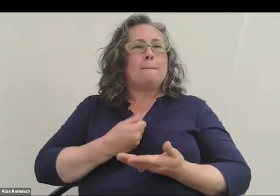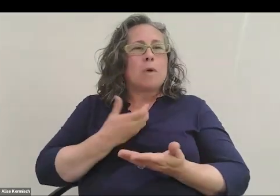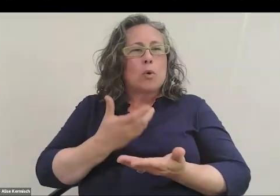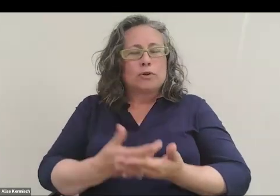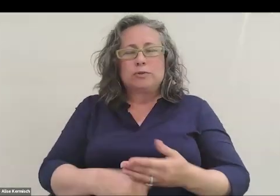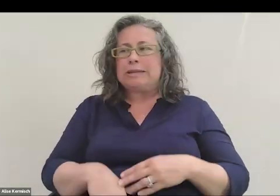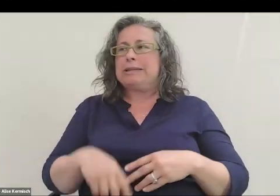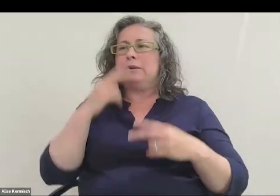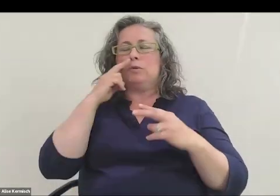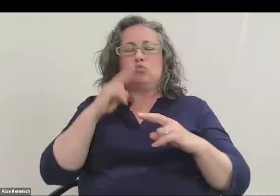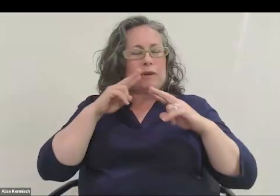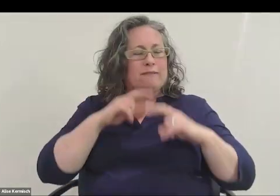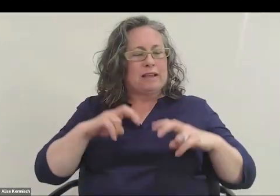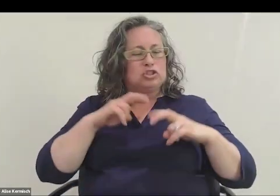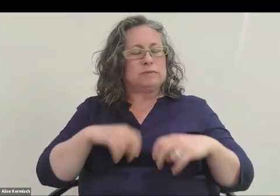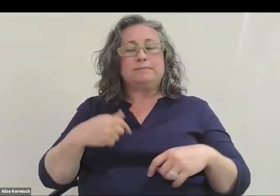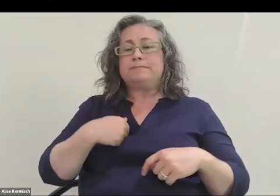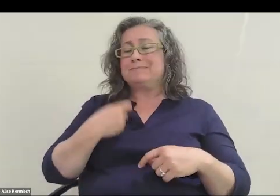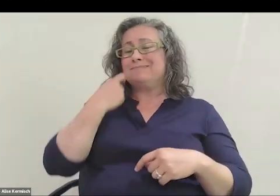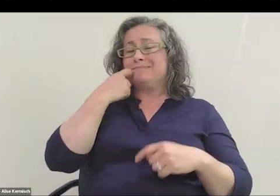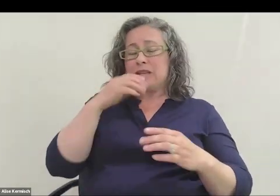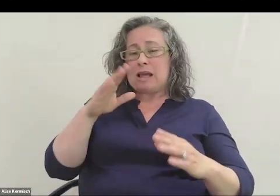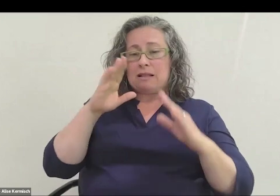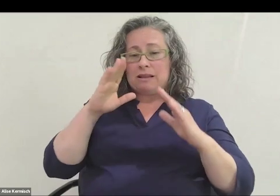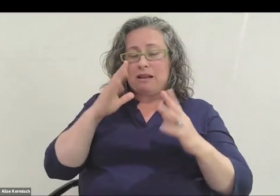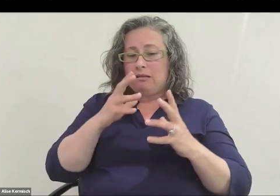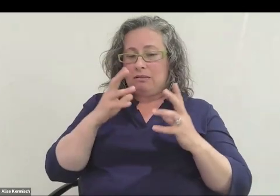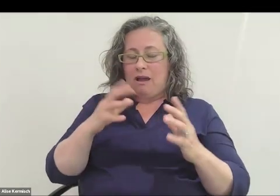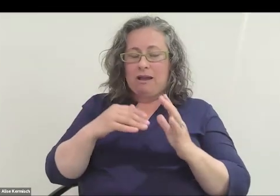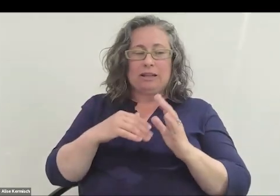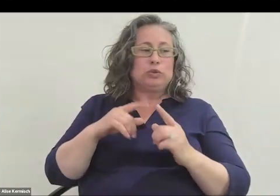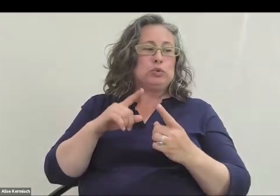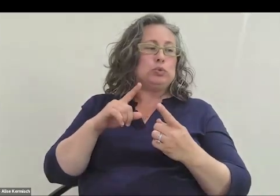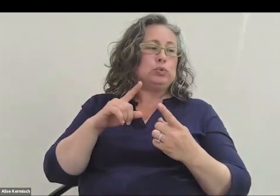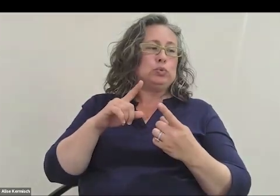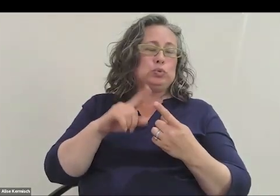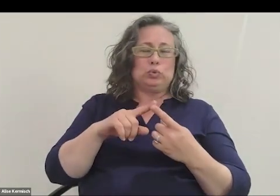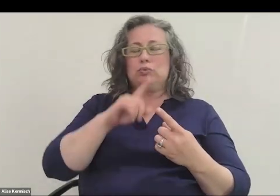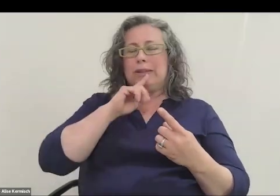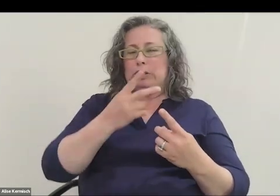I've been paying a lot of attention lately to two sets of things.